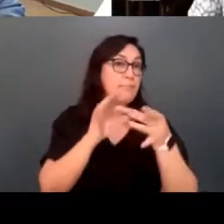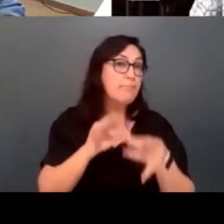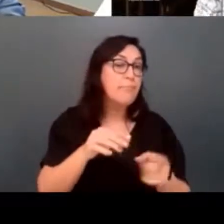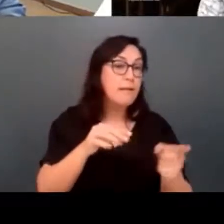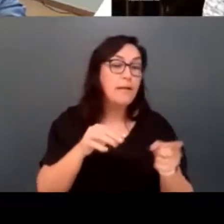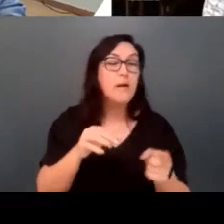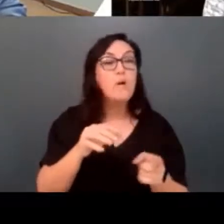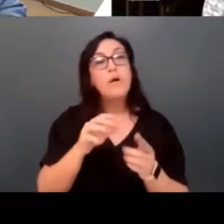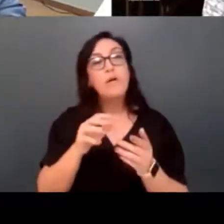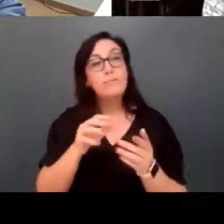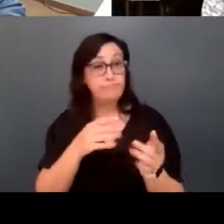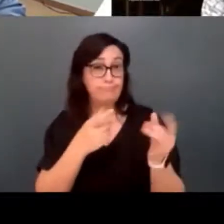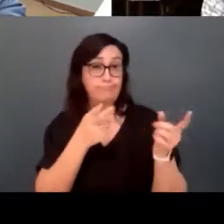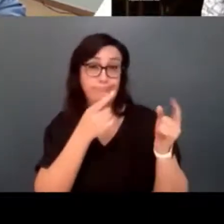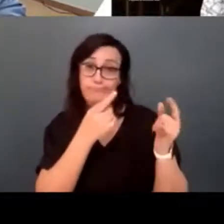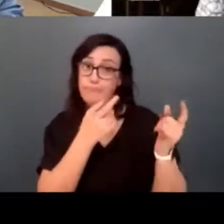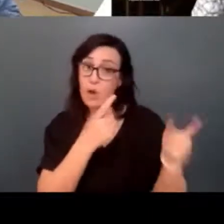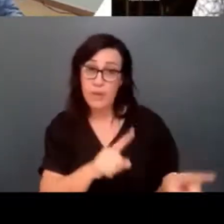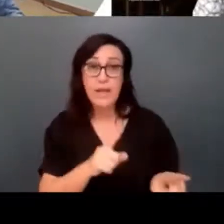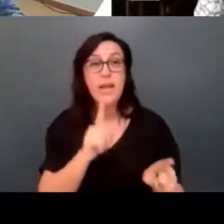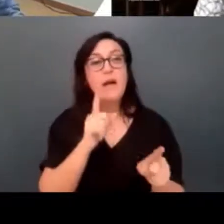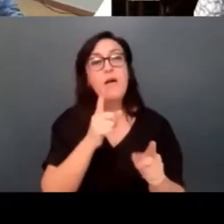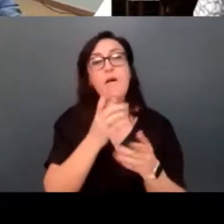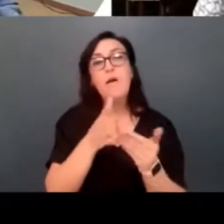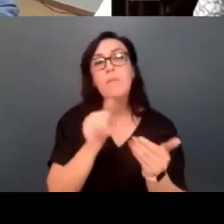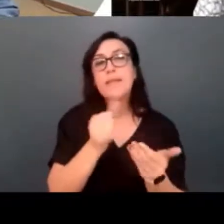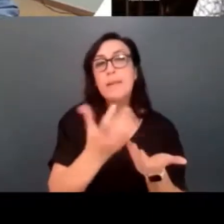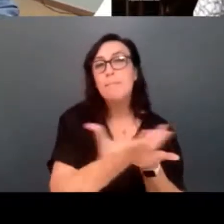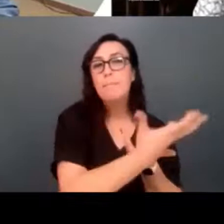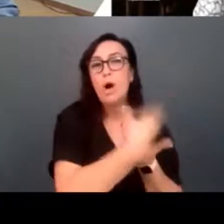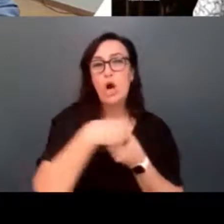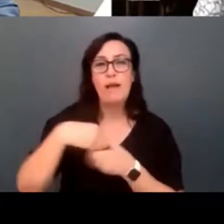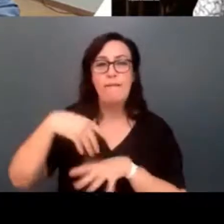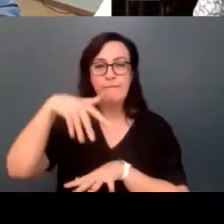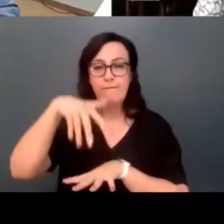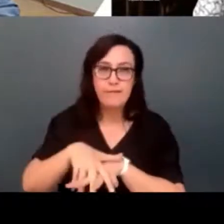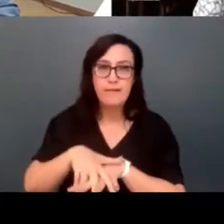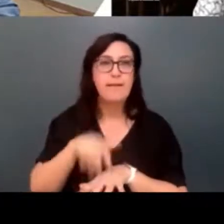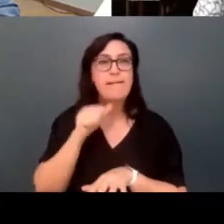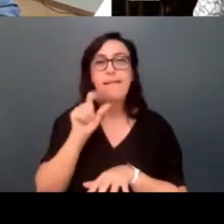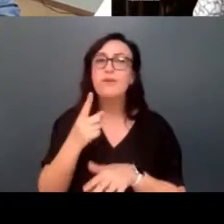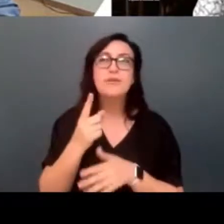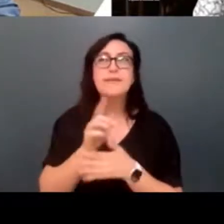not as the nice to have, but really an essential part of the cycle of research, right?